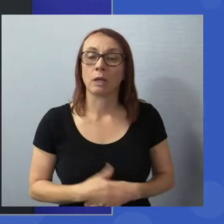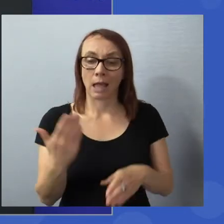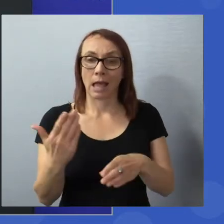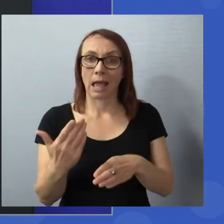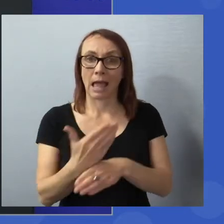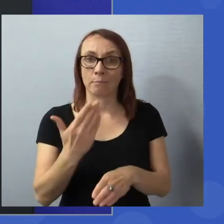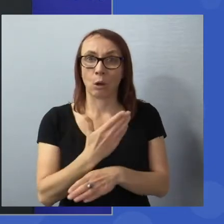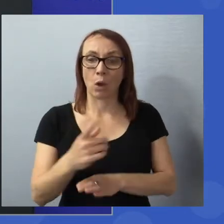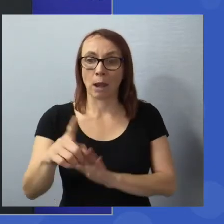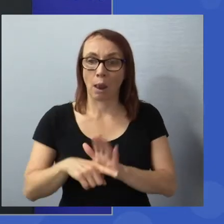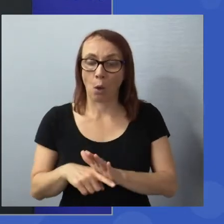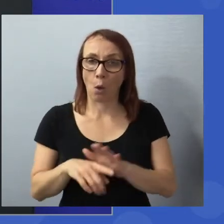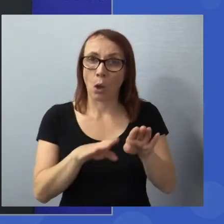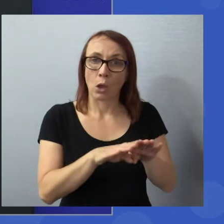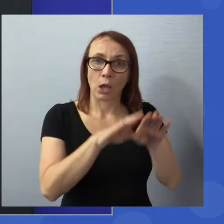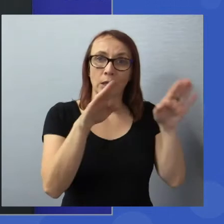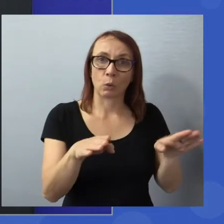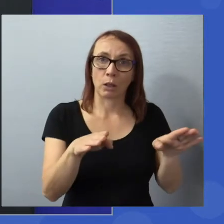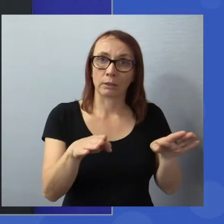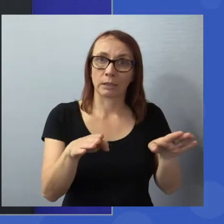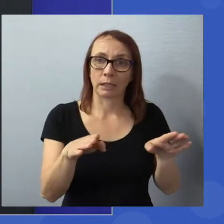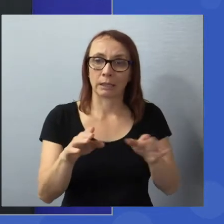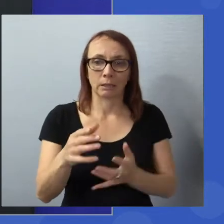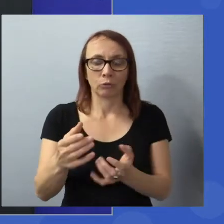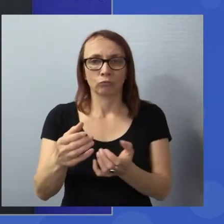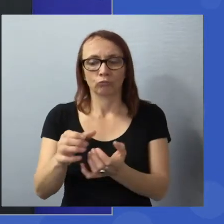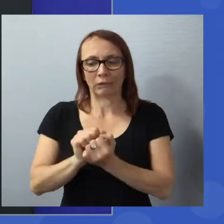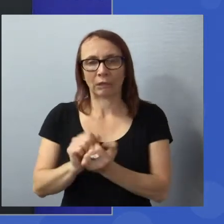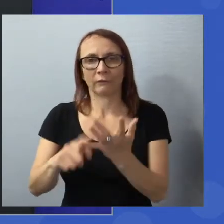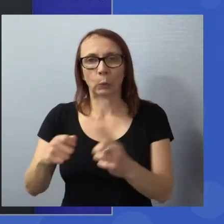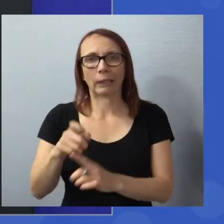very tightly reserved matters and that's was a source of real to be when it came